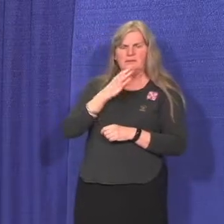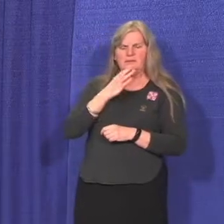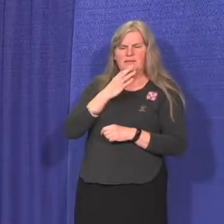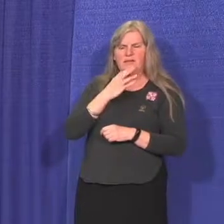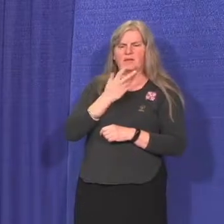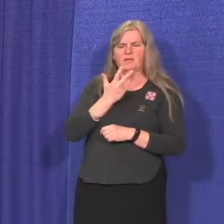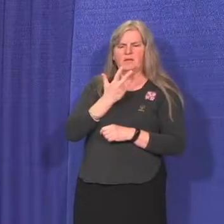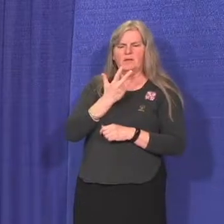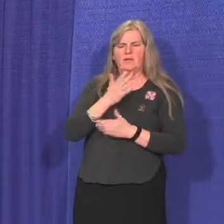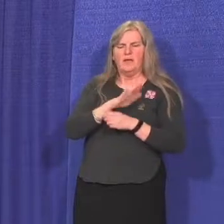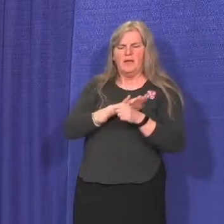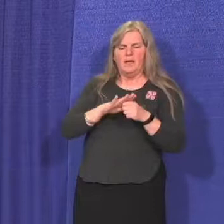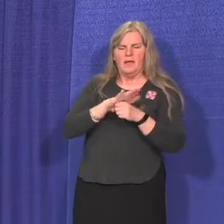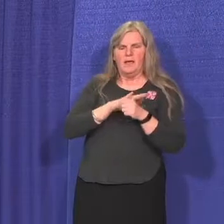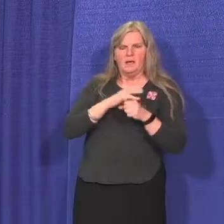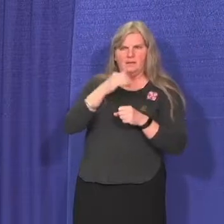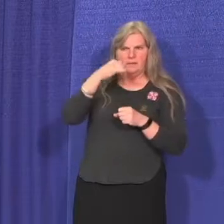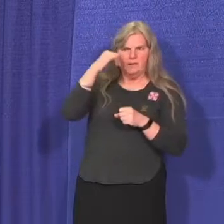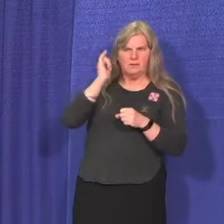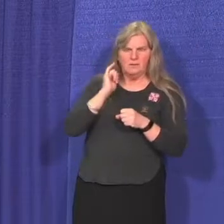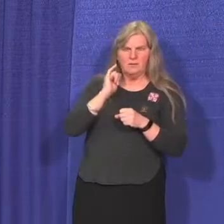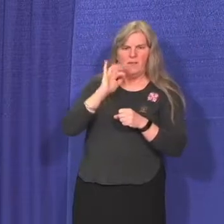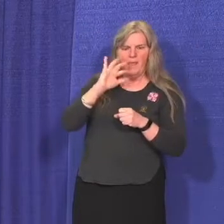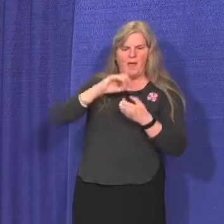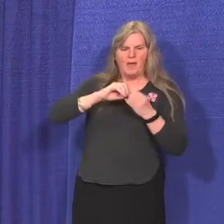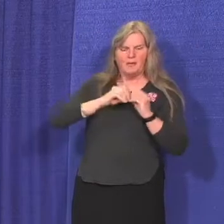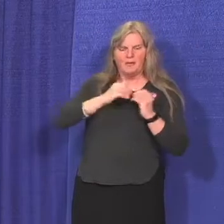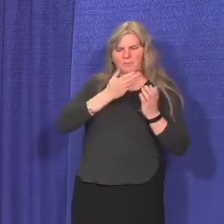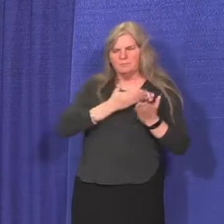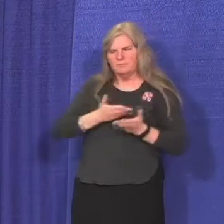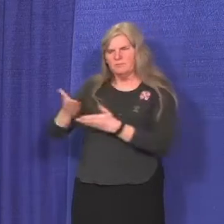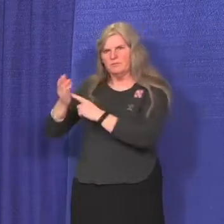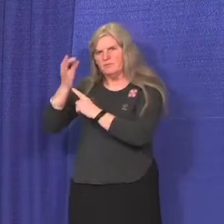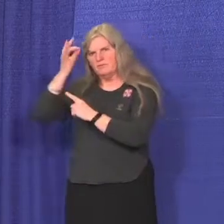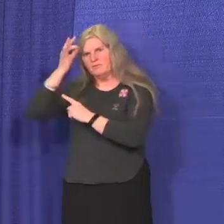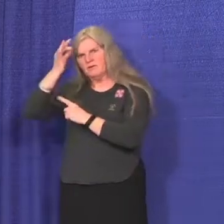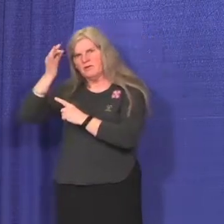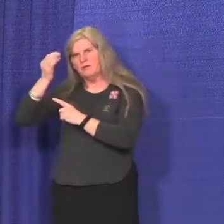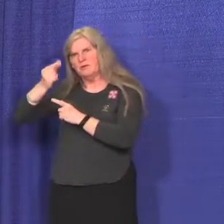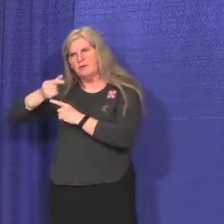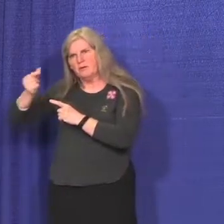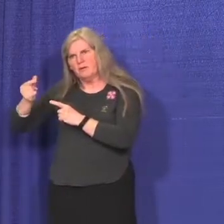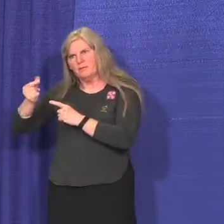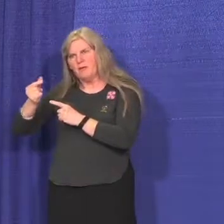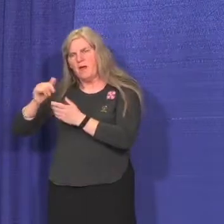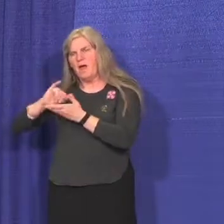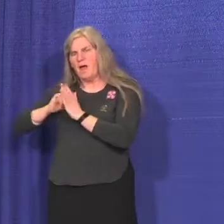welcome to answer. One of the Keystone for the liberal reelection platform was